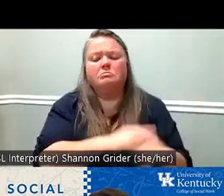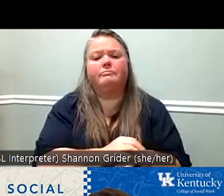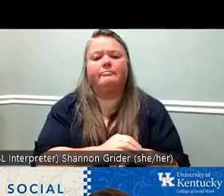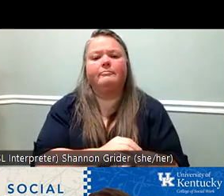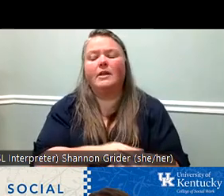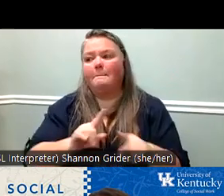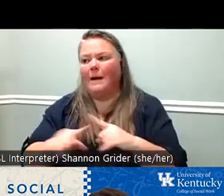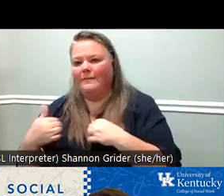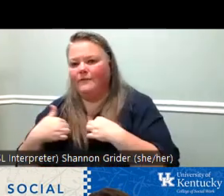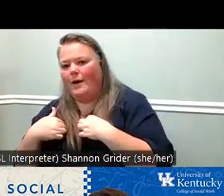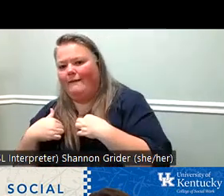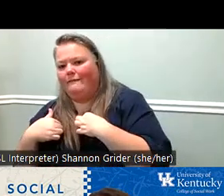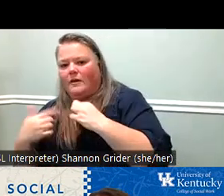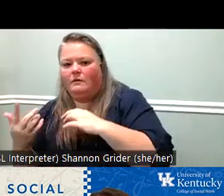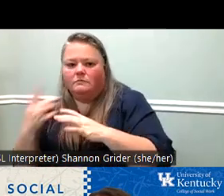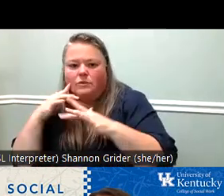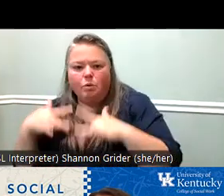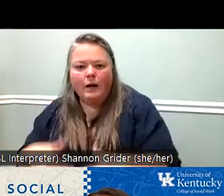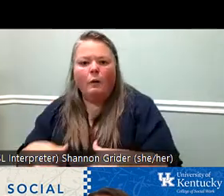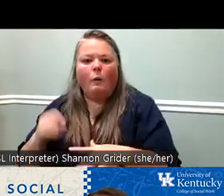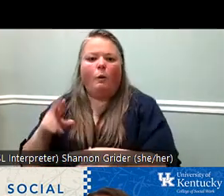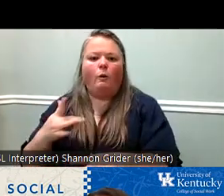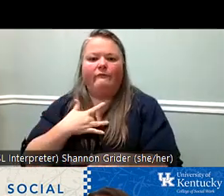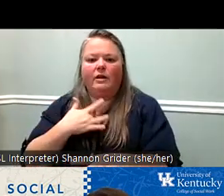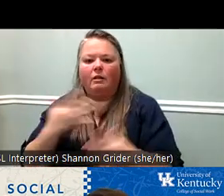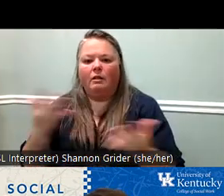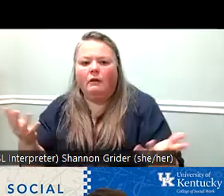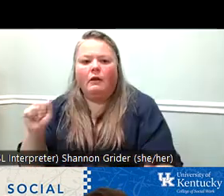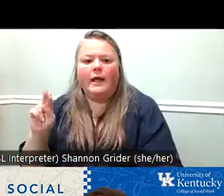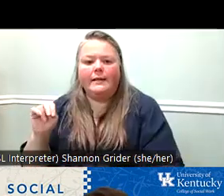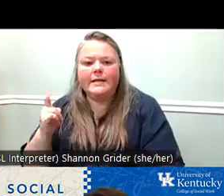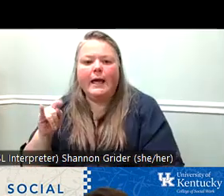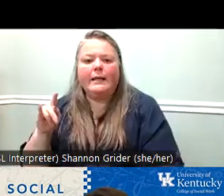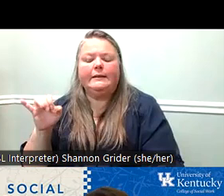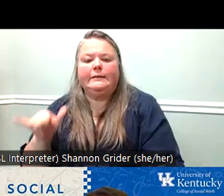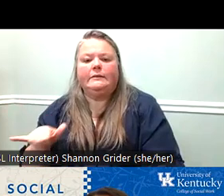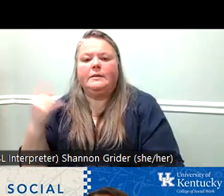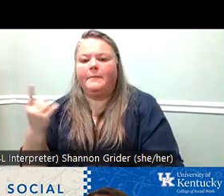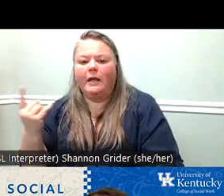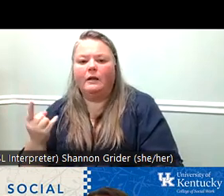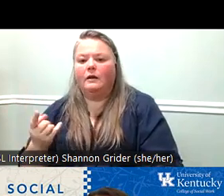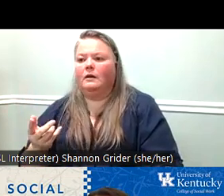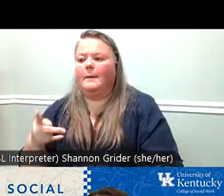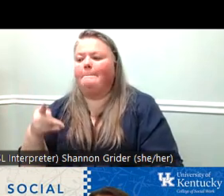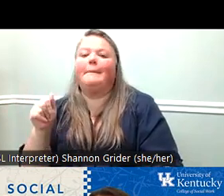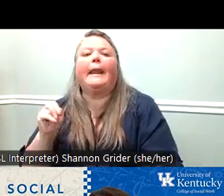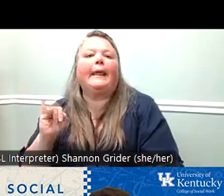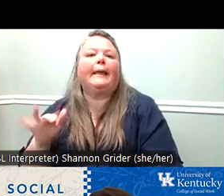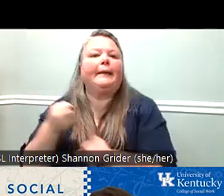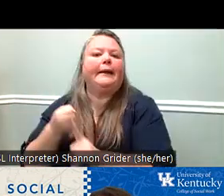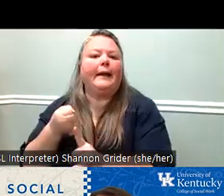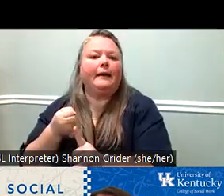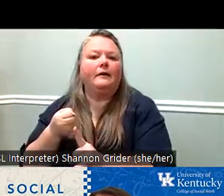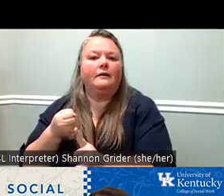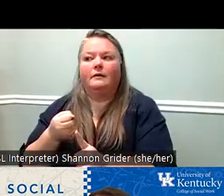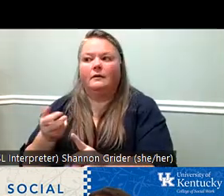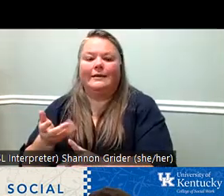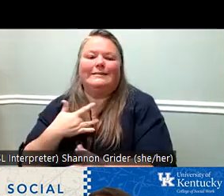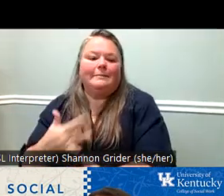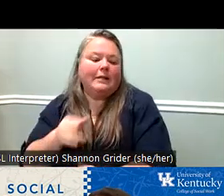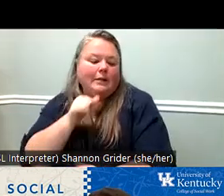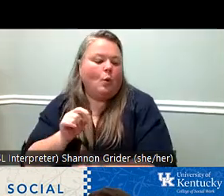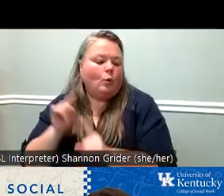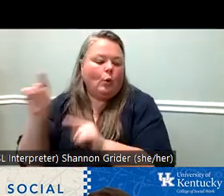INTERVENTIONS. SO, YOU KNOW, YOU HAVE AN EAR INFECTION, GO TO THE DOCTOR FOR AN ANTIBIOTIC. THAT'S PRETTY WELL ACCEPTED. BUT YOU HAVE A PANIC ATTACK, SEEN A THERAPIST,